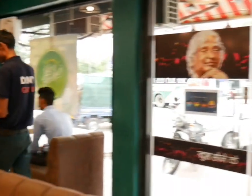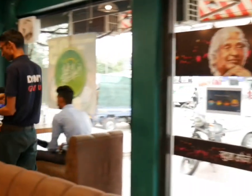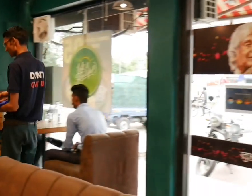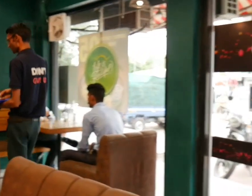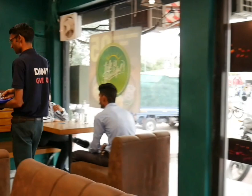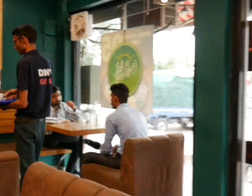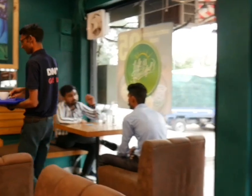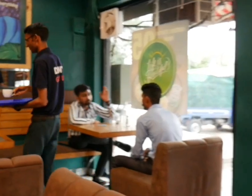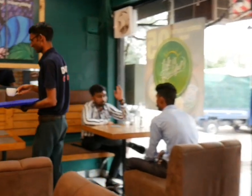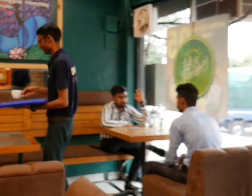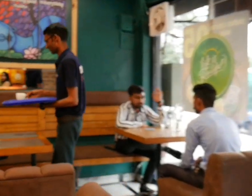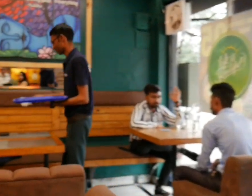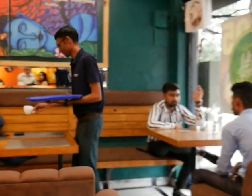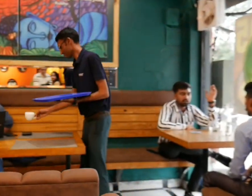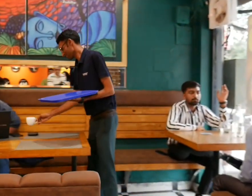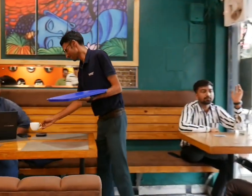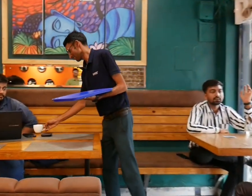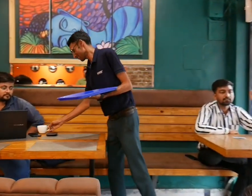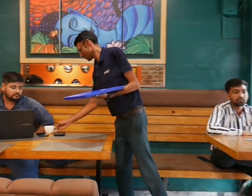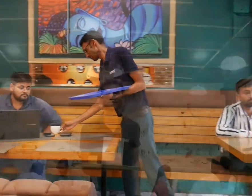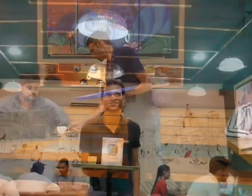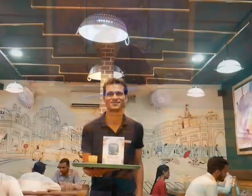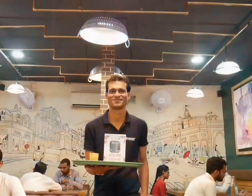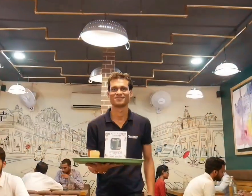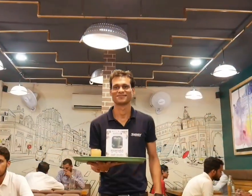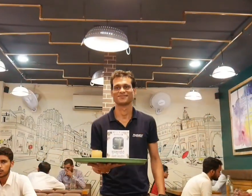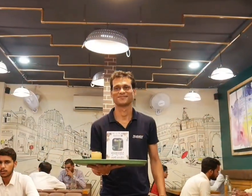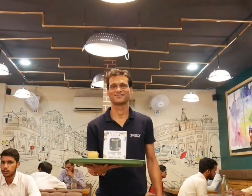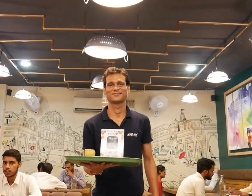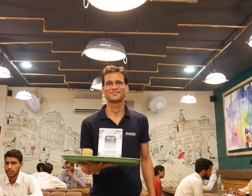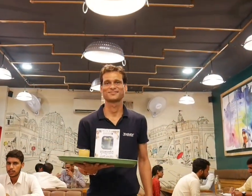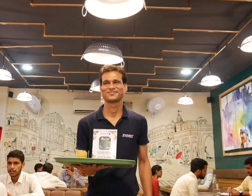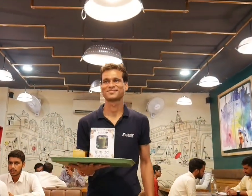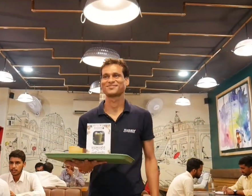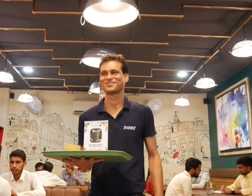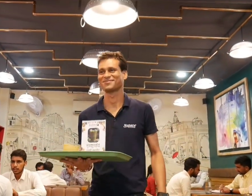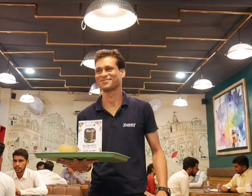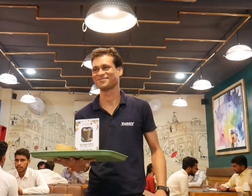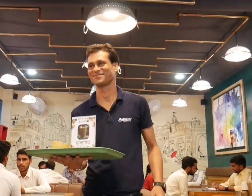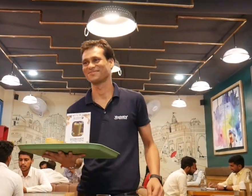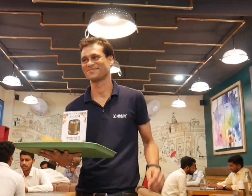so that our silent heroes don't face any trouble